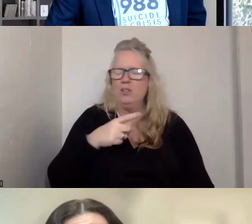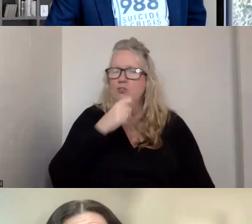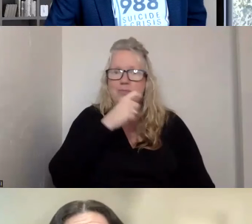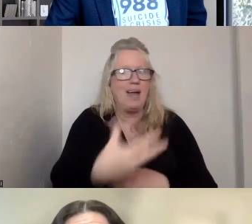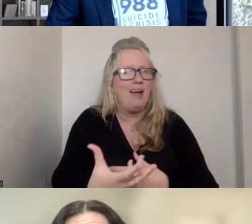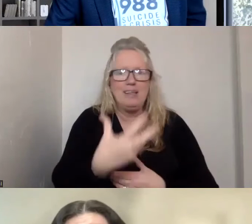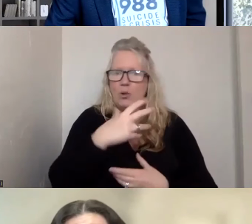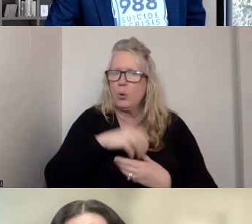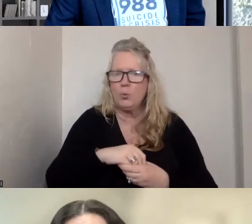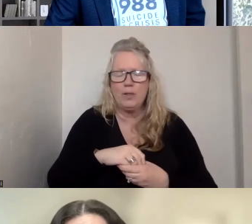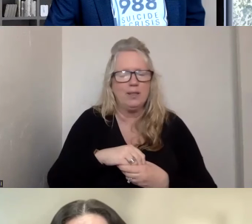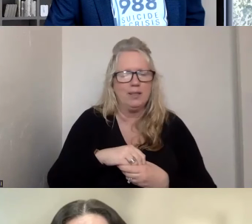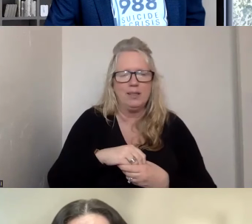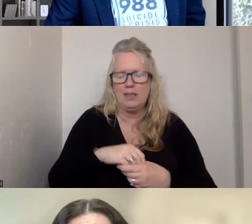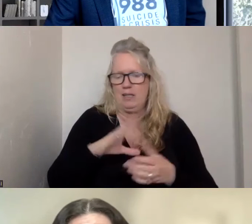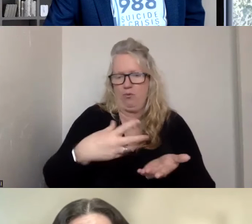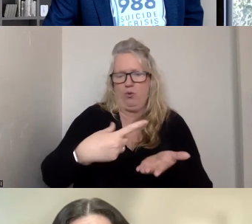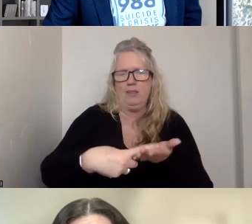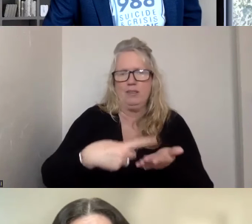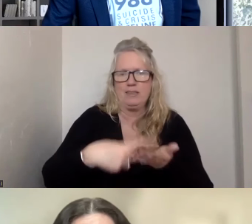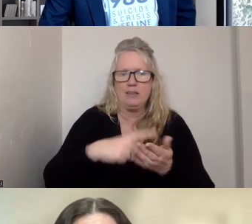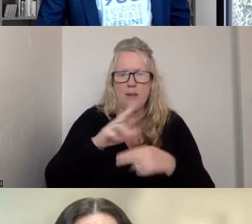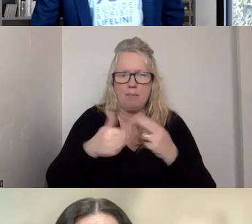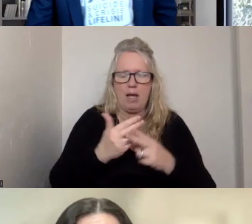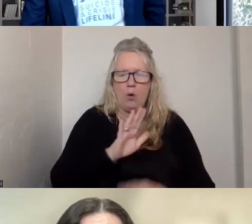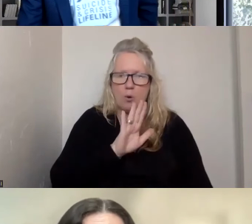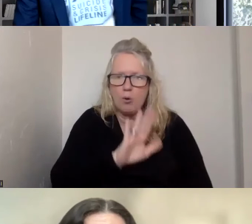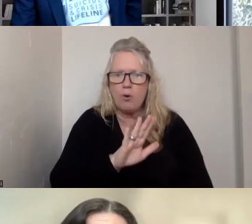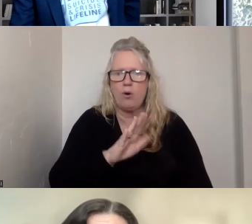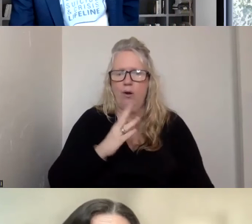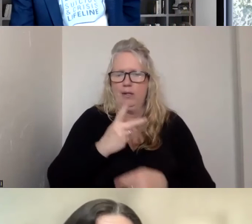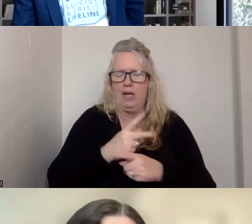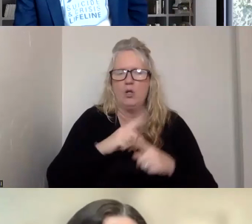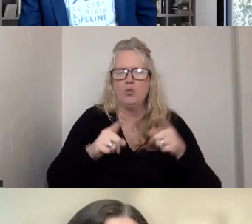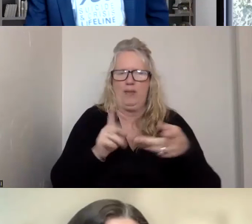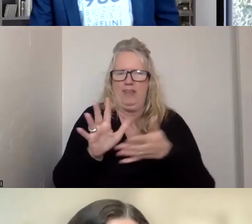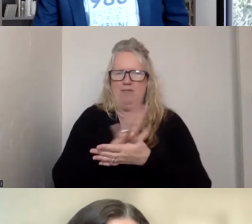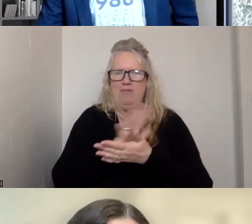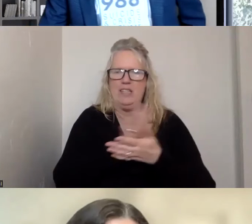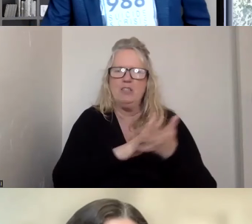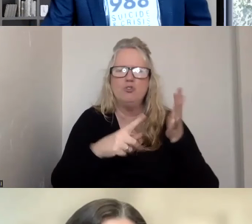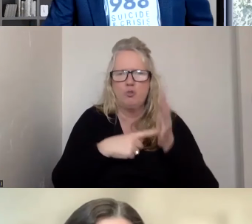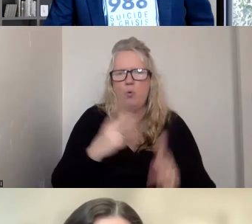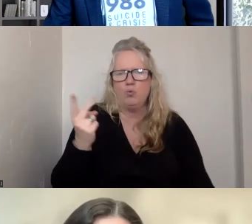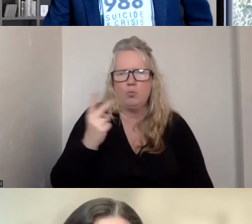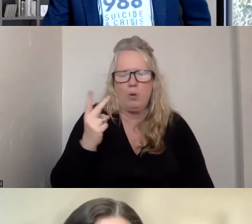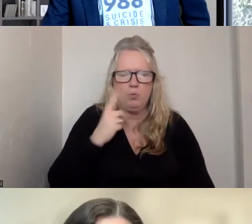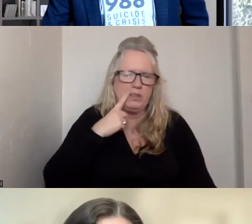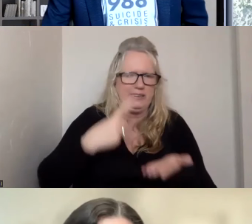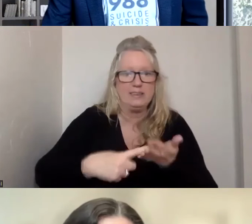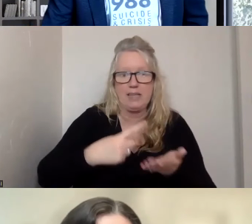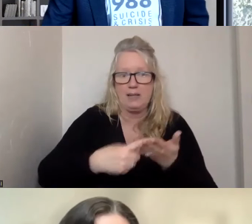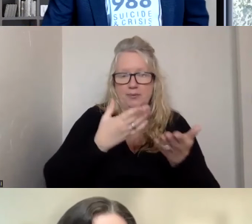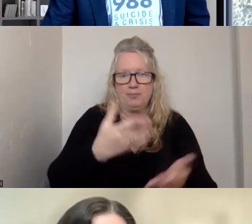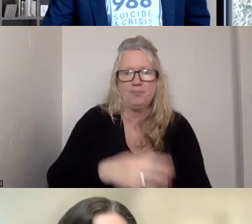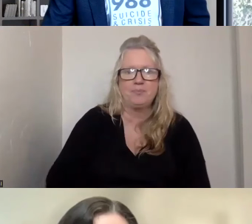WITH HER CARE. THE VIDEO GIVES A QUICK WINDOW INTO WHAT WE DISCUSSED. >>: GREAT,